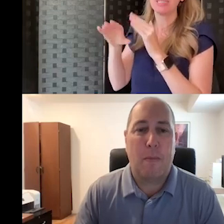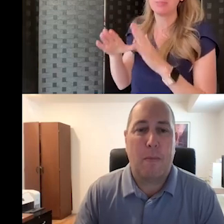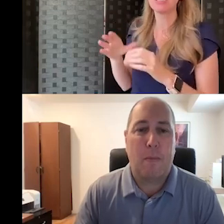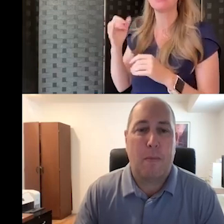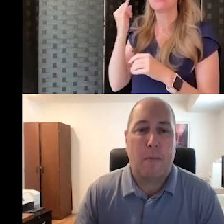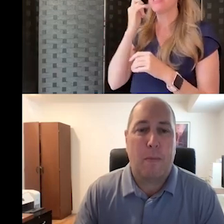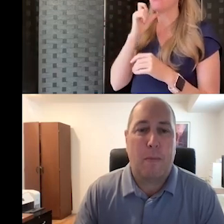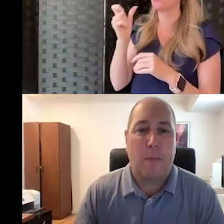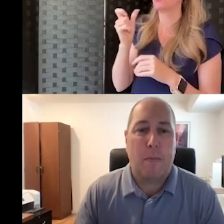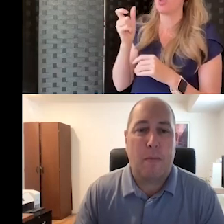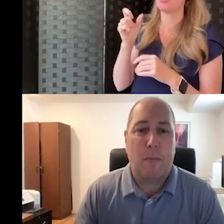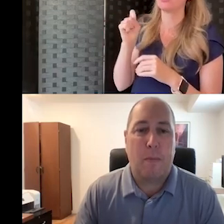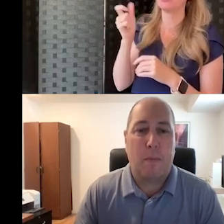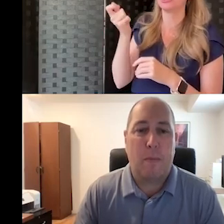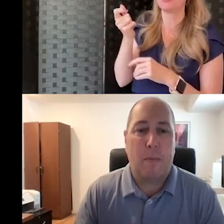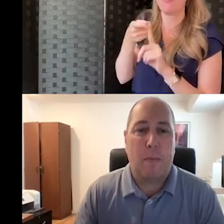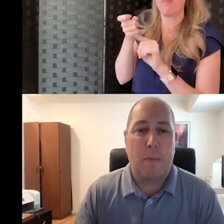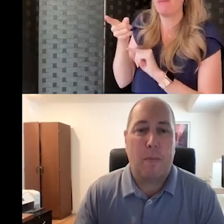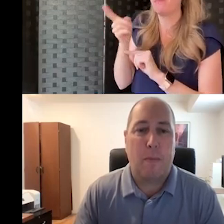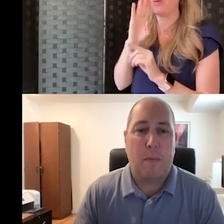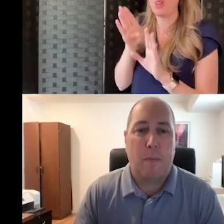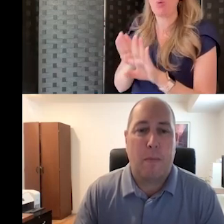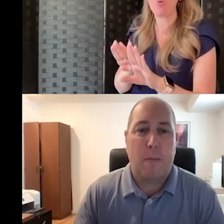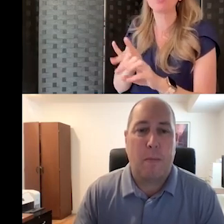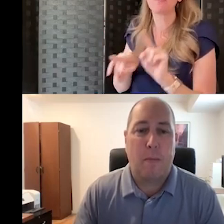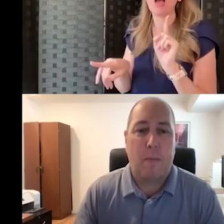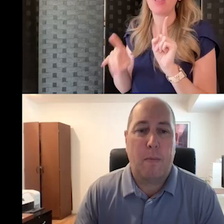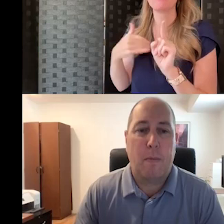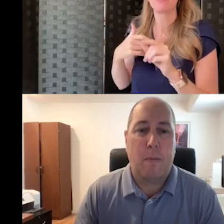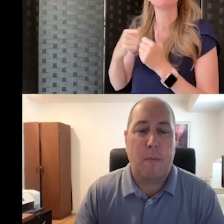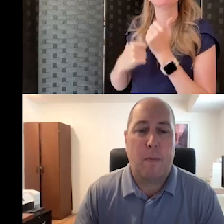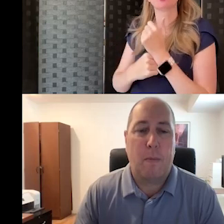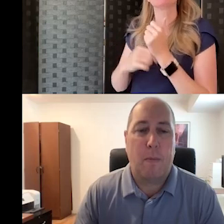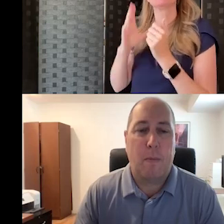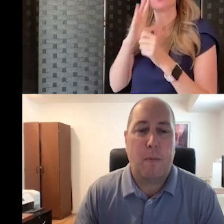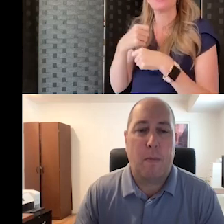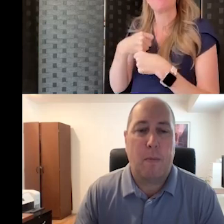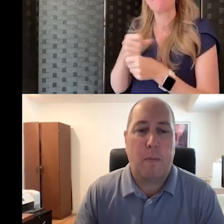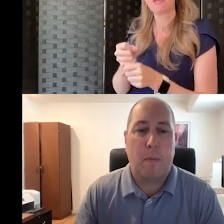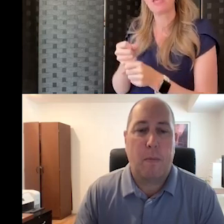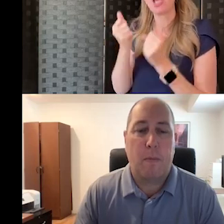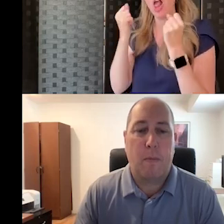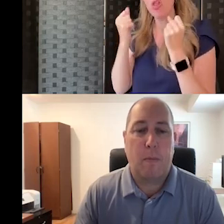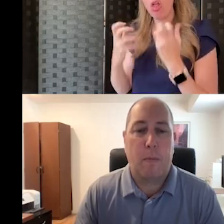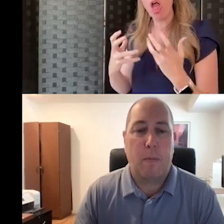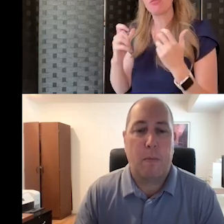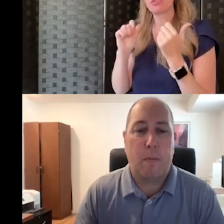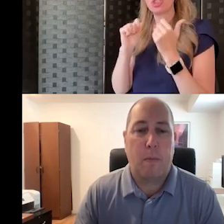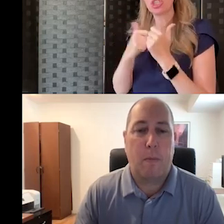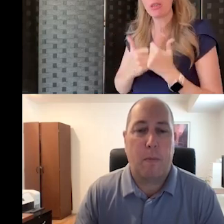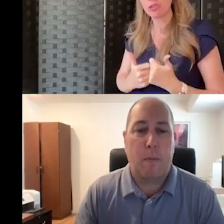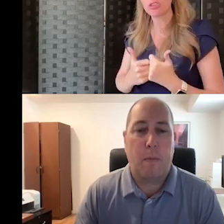after a period of time. They have structures that create lots of challenges, and I am trying not to